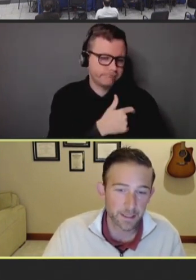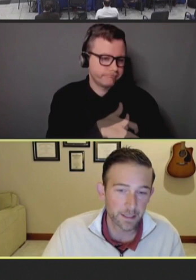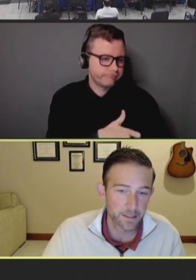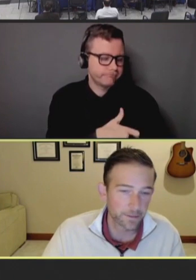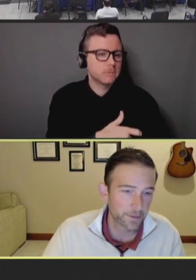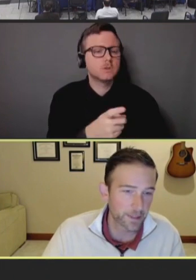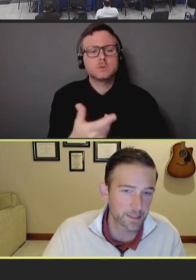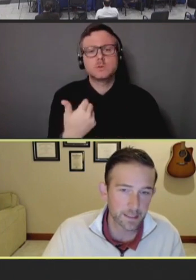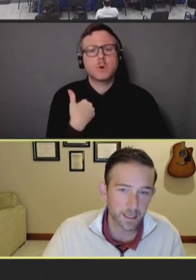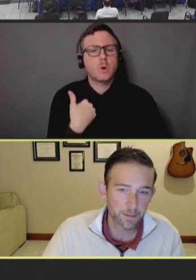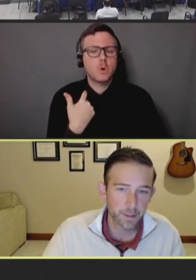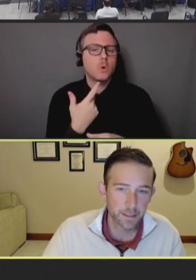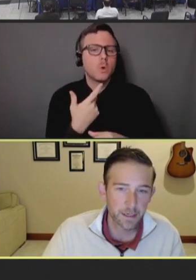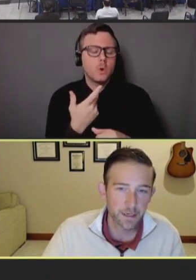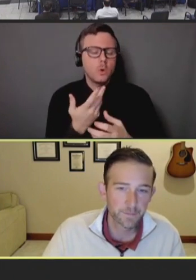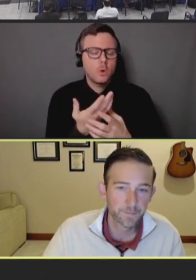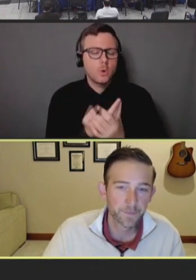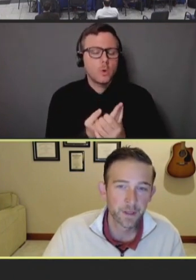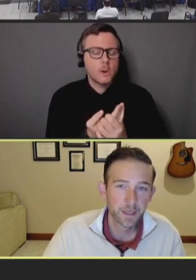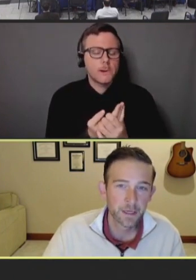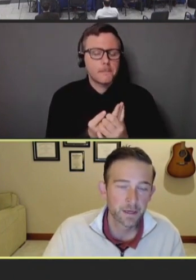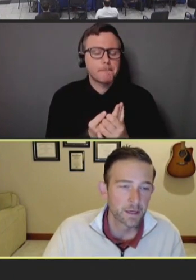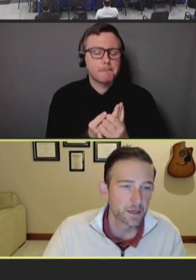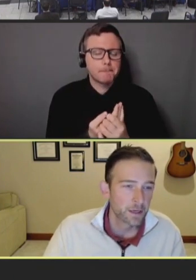So, next slide, please.